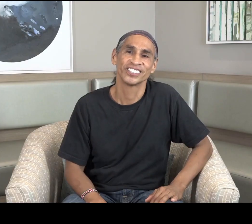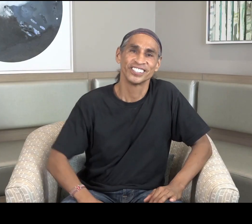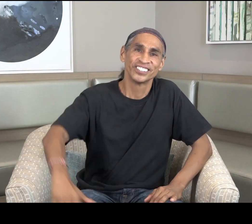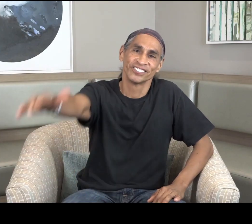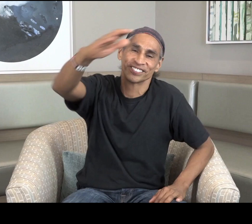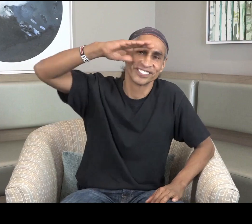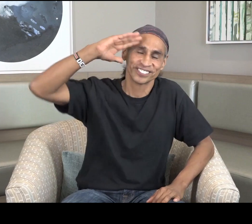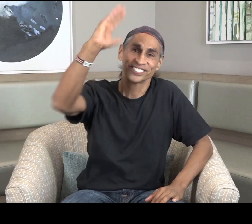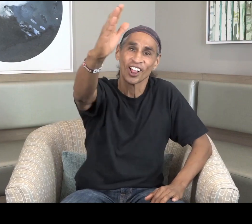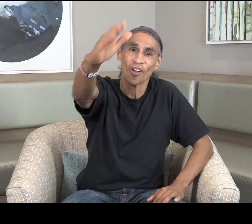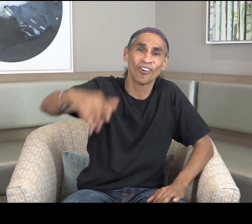Hello!